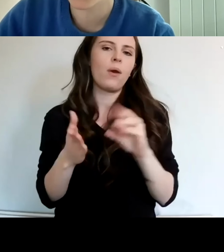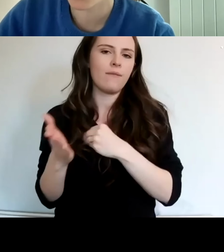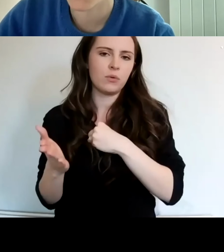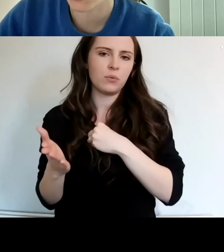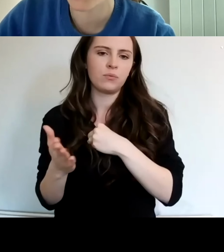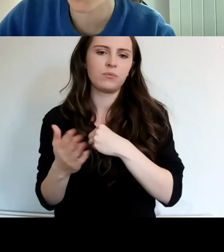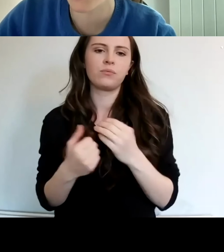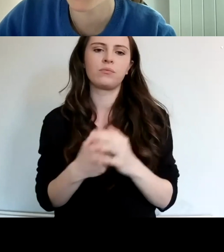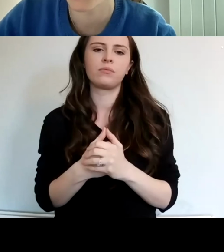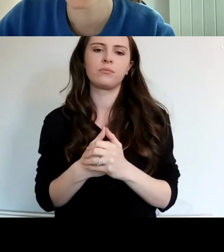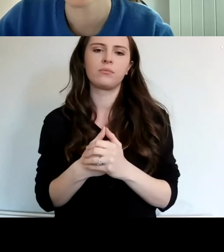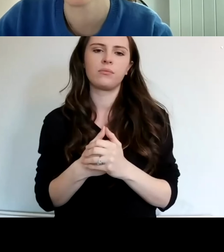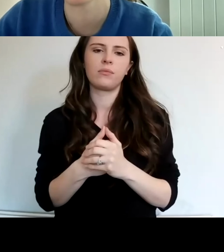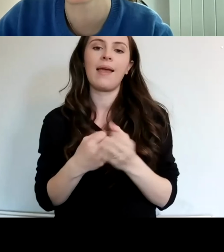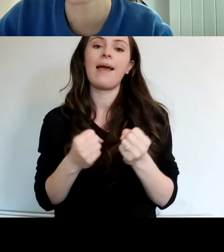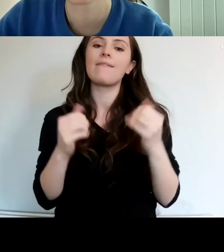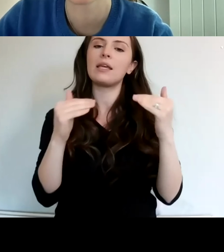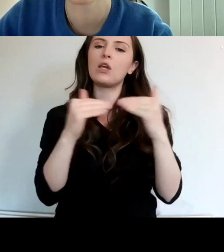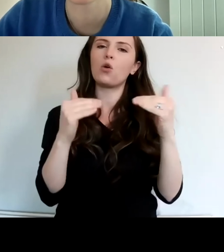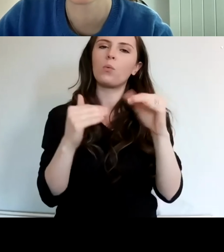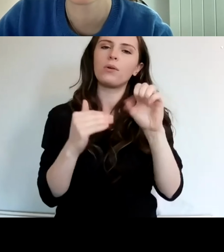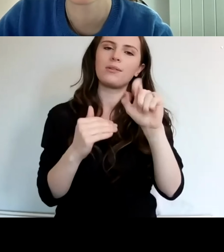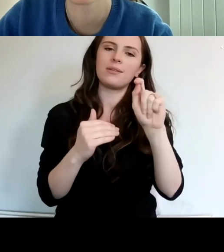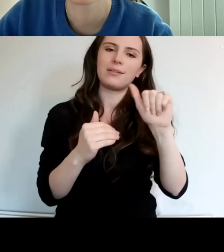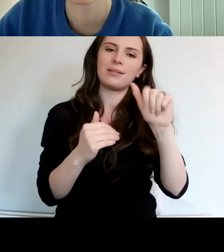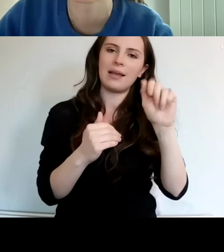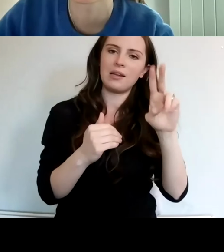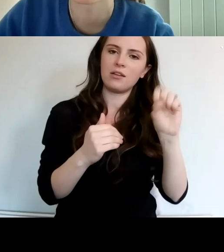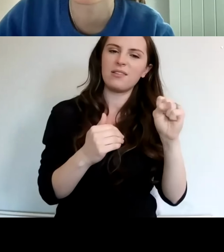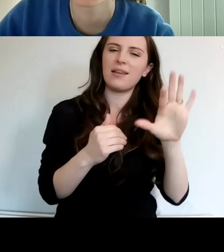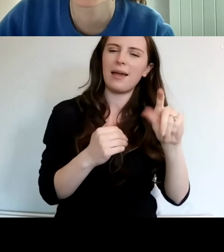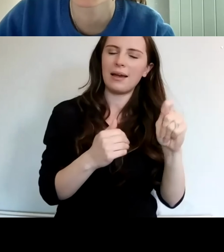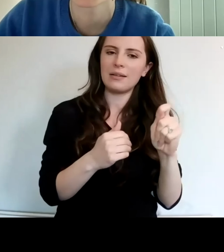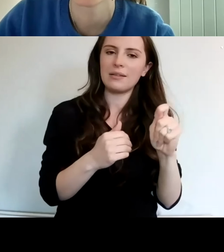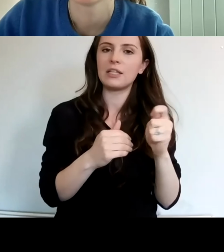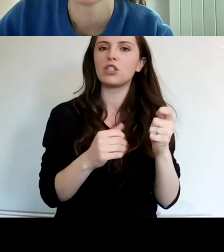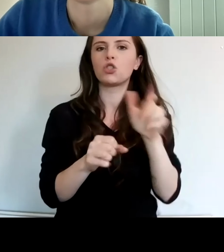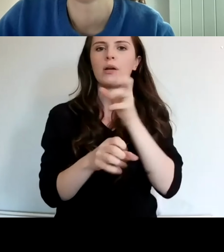we have the Equal Status Act, which covers goods and services.